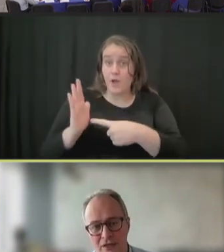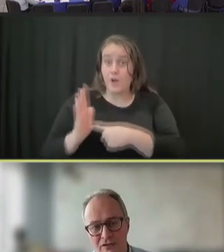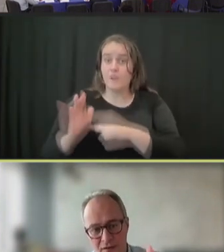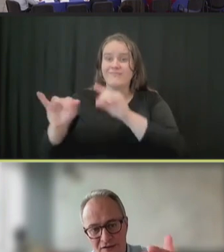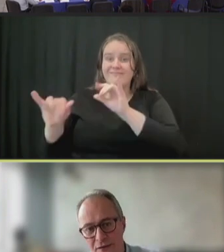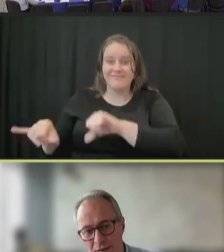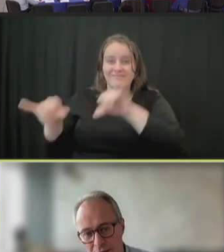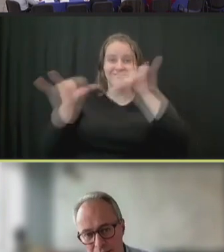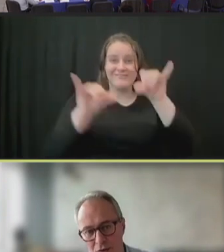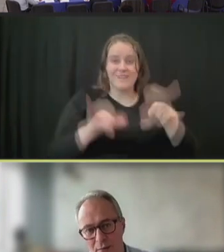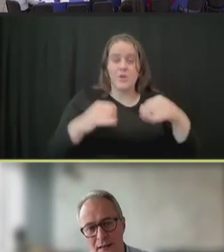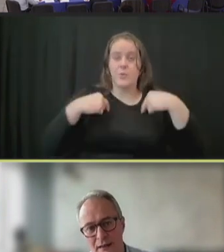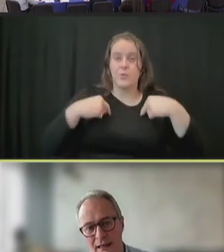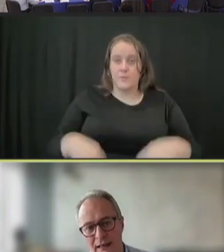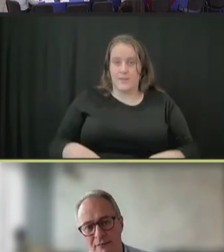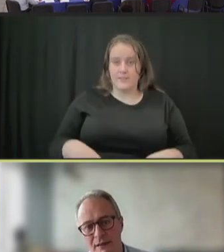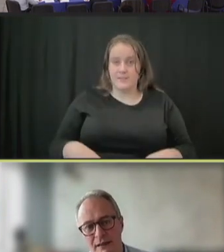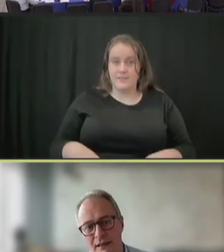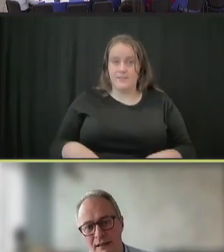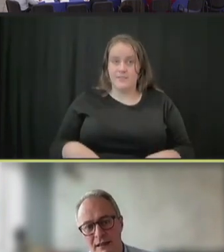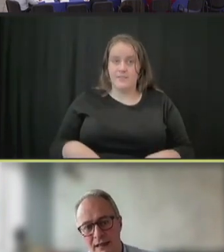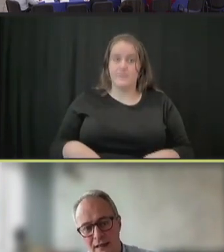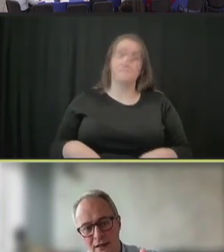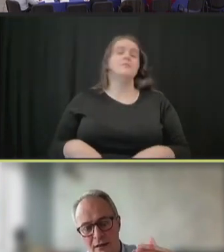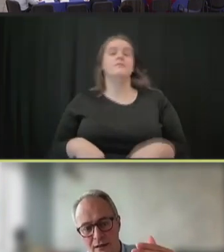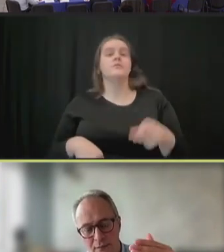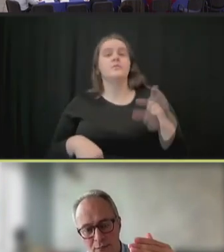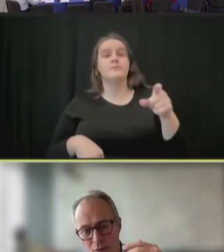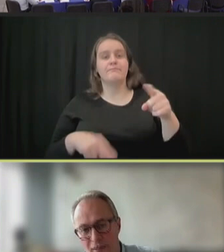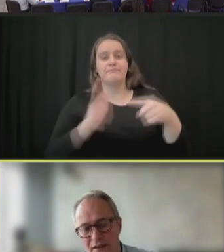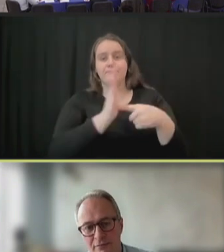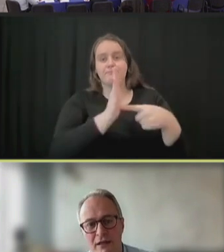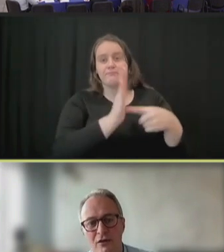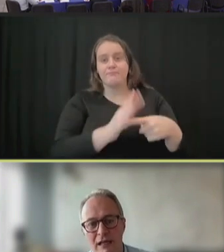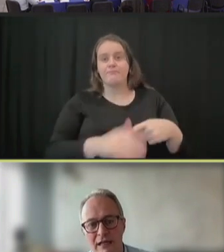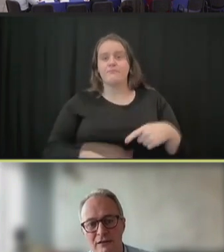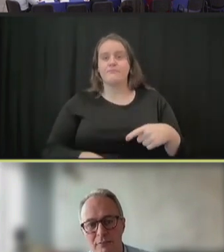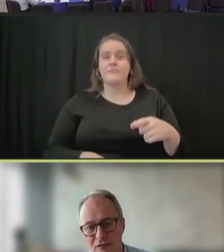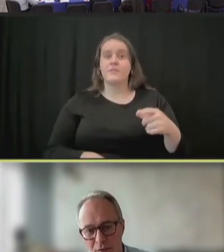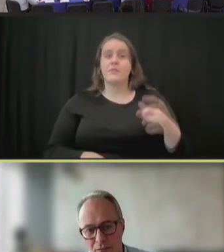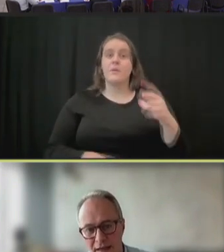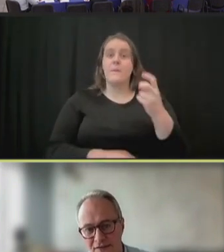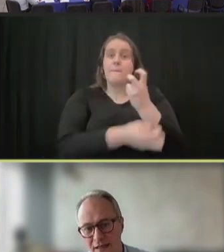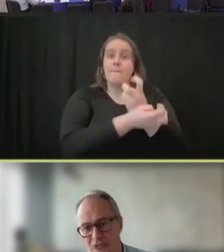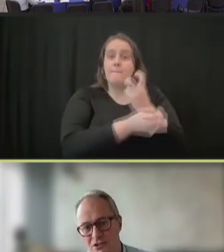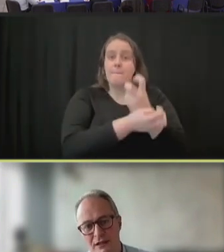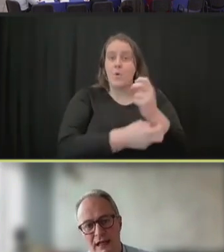So, these are the human that has been -- the bone marrow has been collected before vaccination.